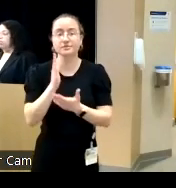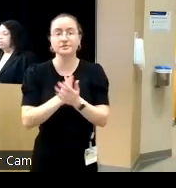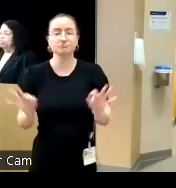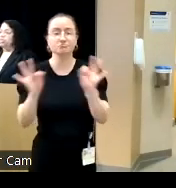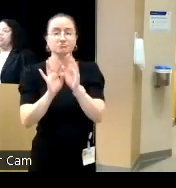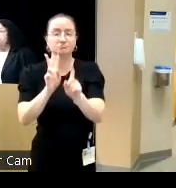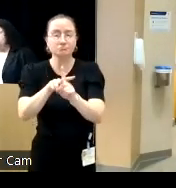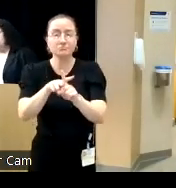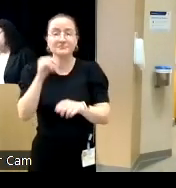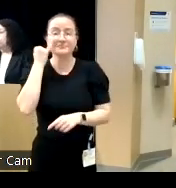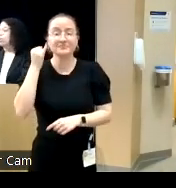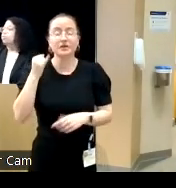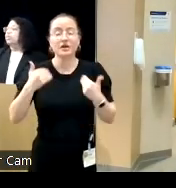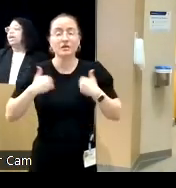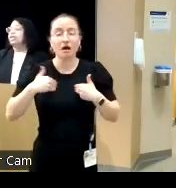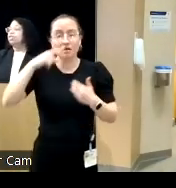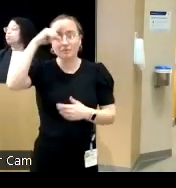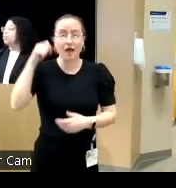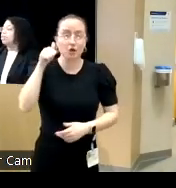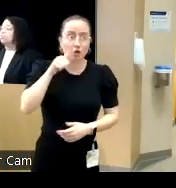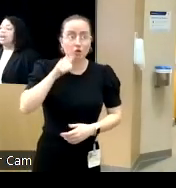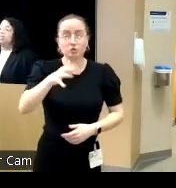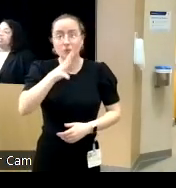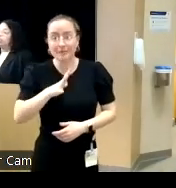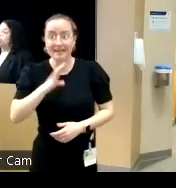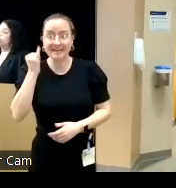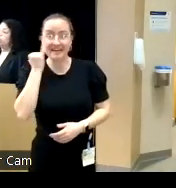violence victimization as children are much more likely to experience violence as young